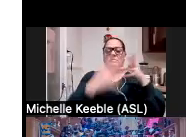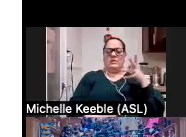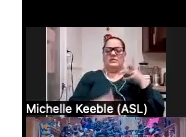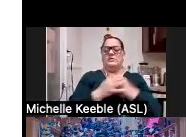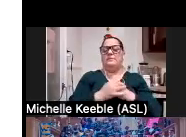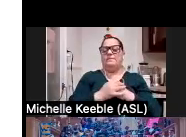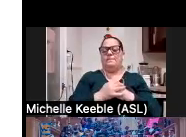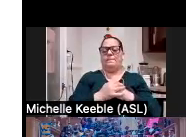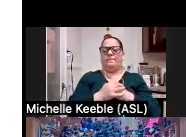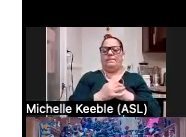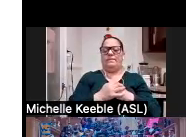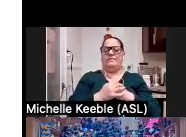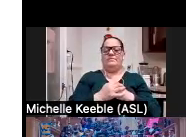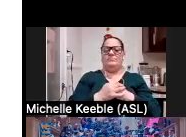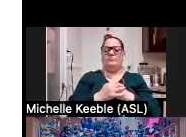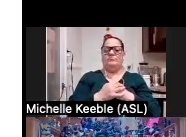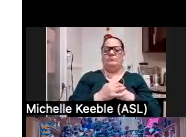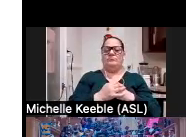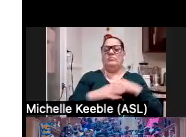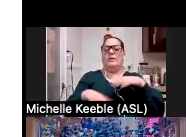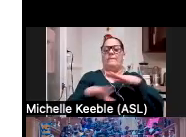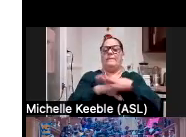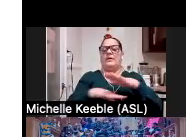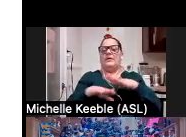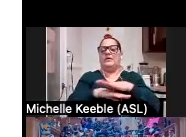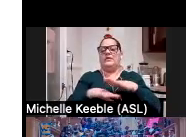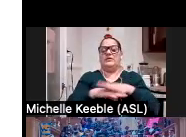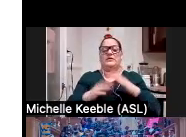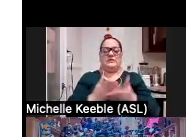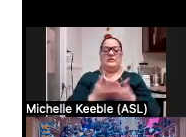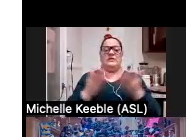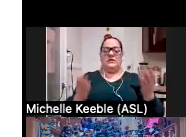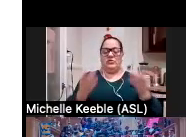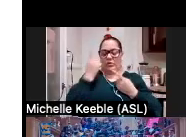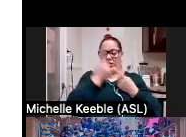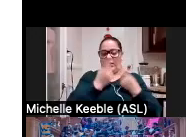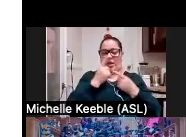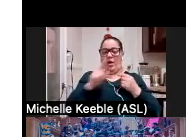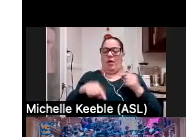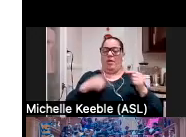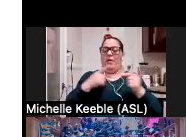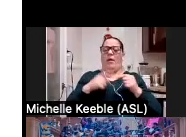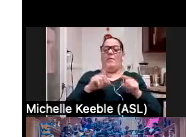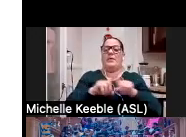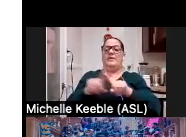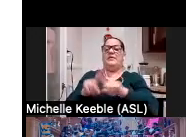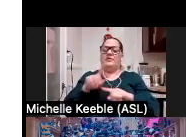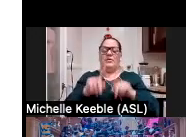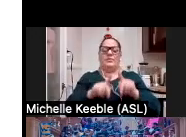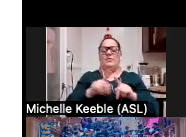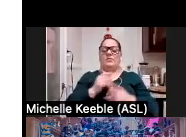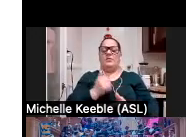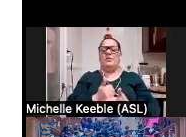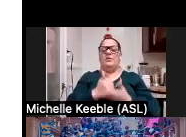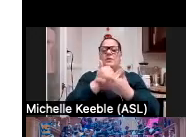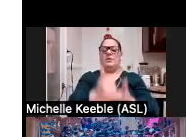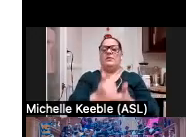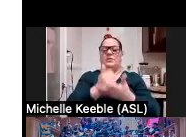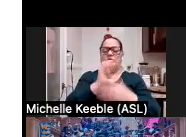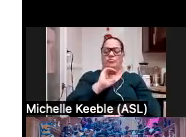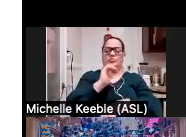these sides. And basically these themes were very thought out um by the curators and basically we